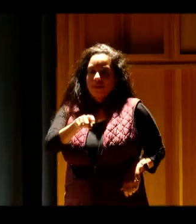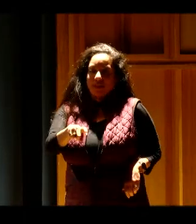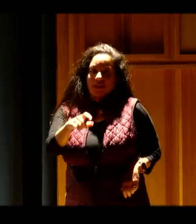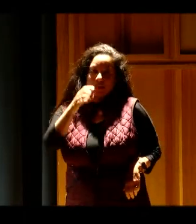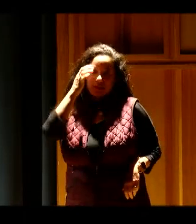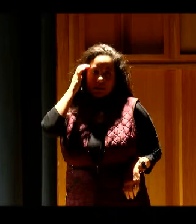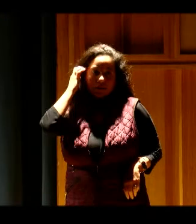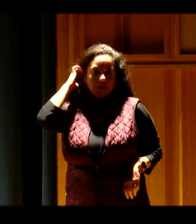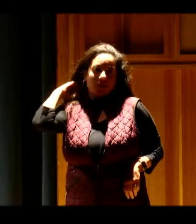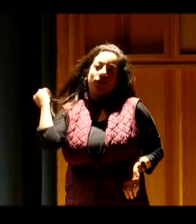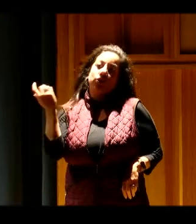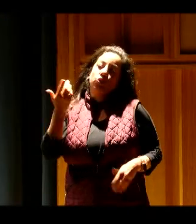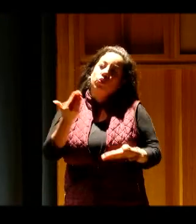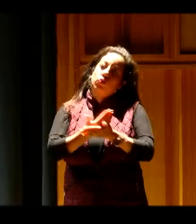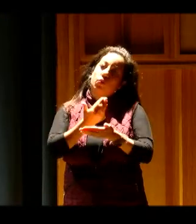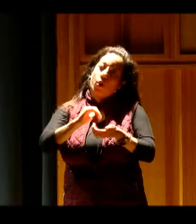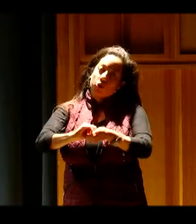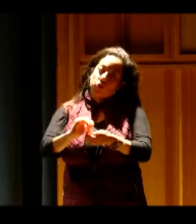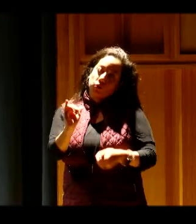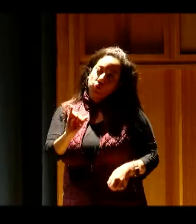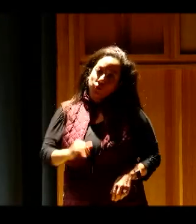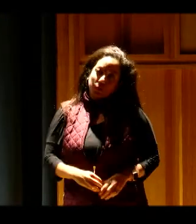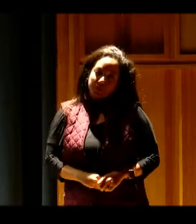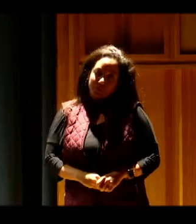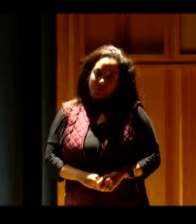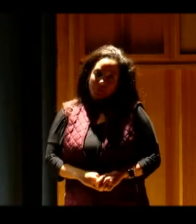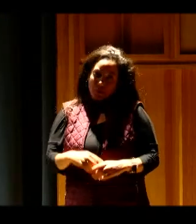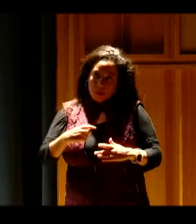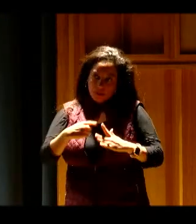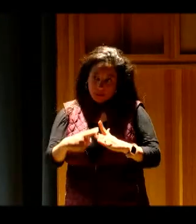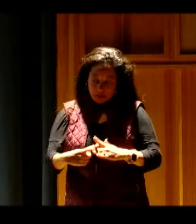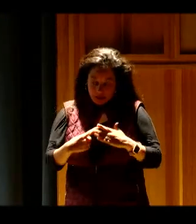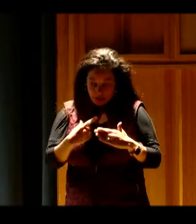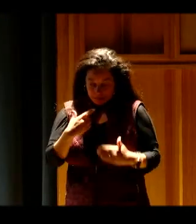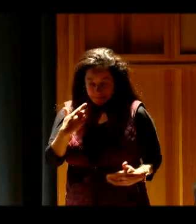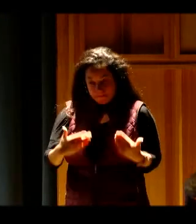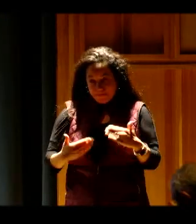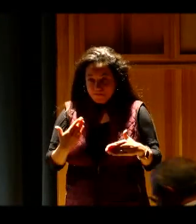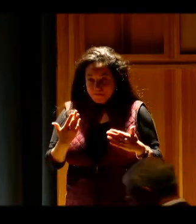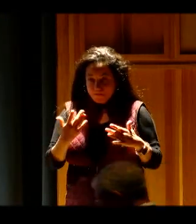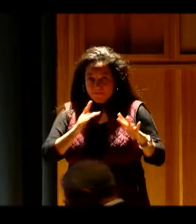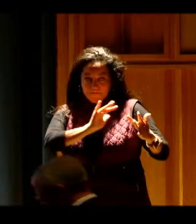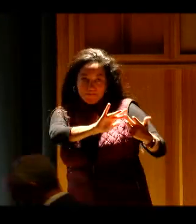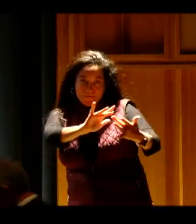unusual and new partners. And as I began casting about around the world for